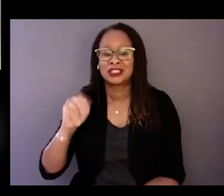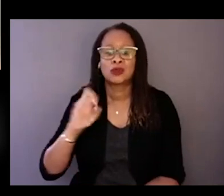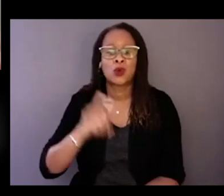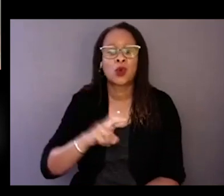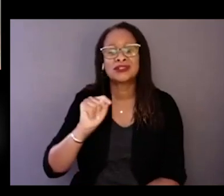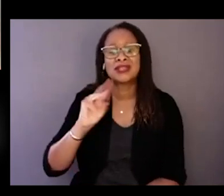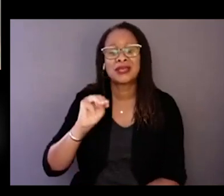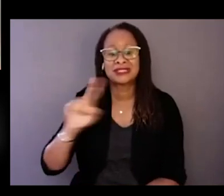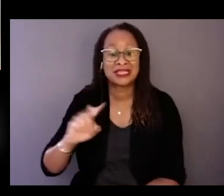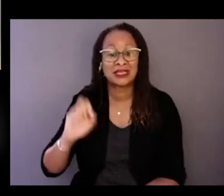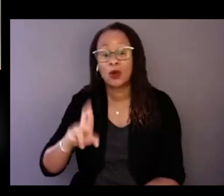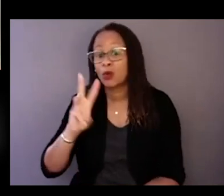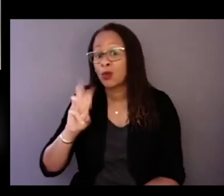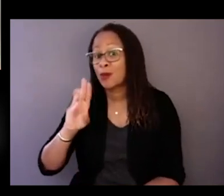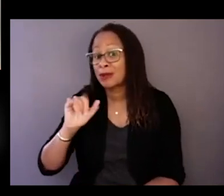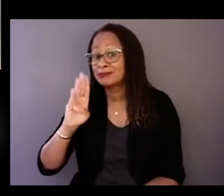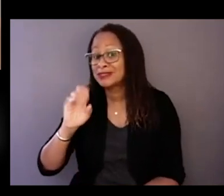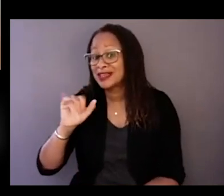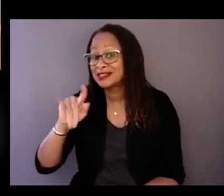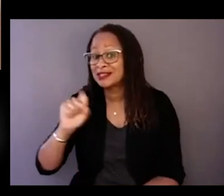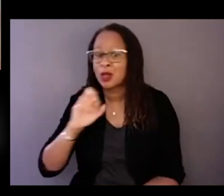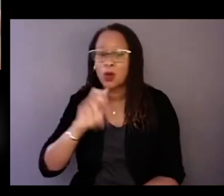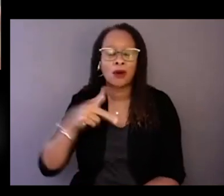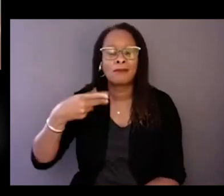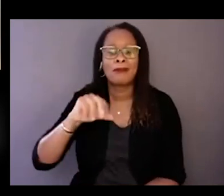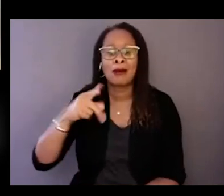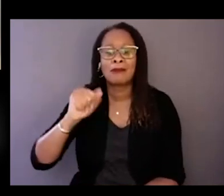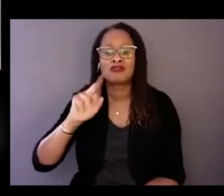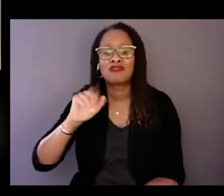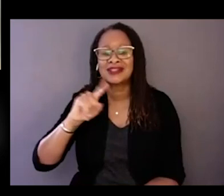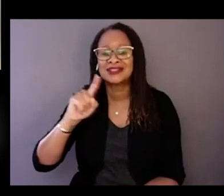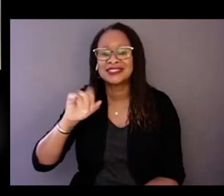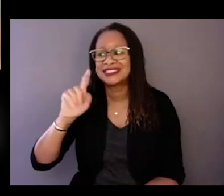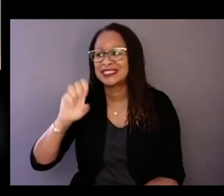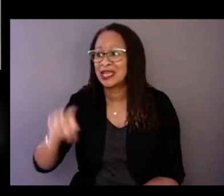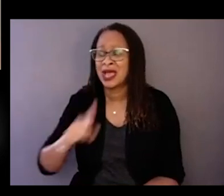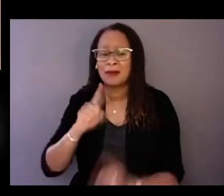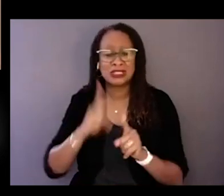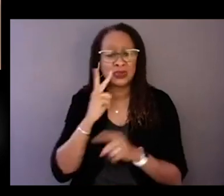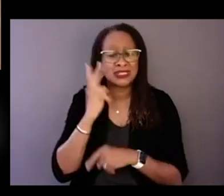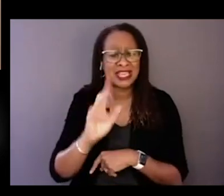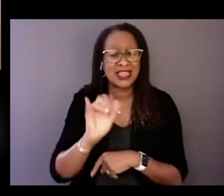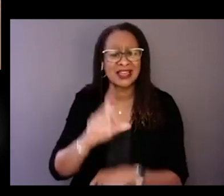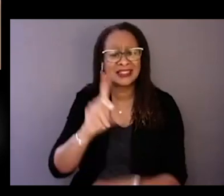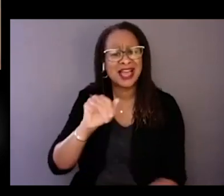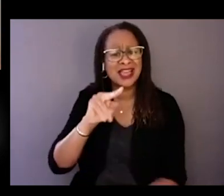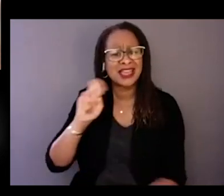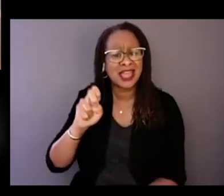but to see the Diane Sawyer interview where it was very clear that the interview was structured